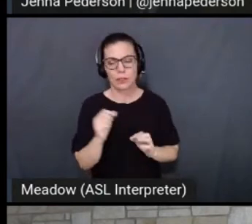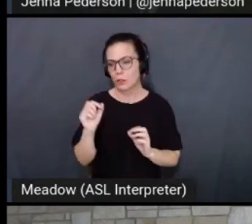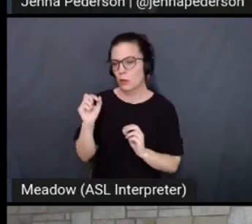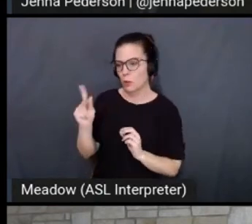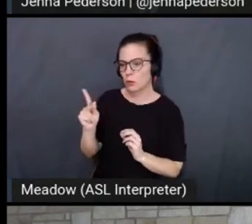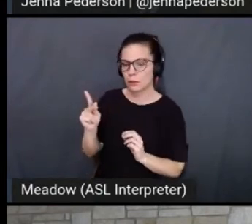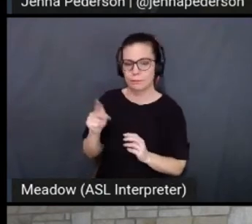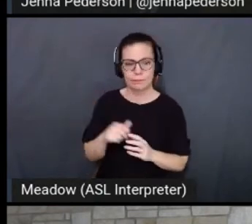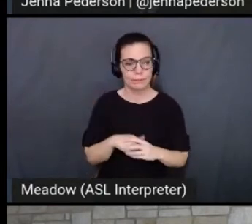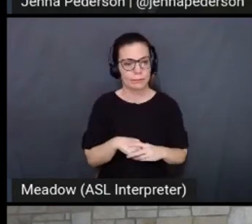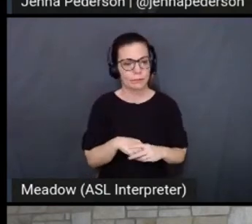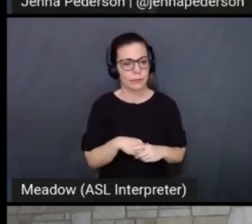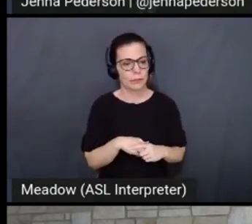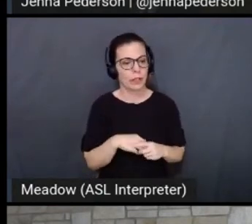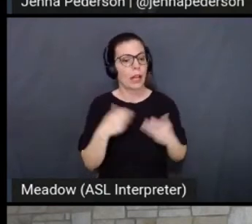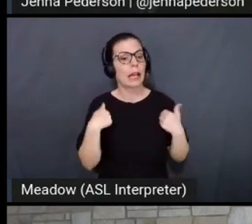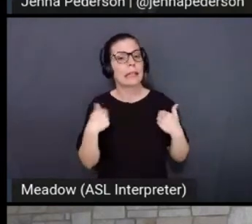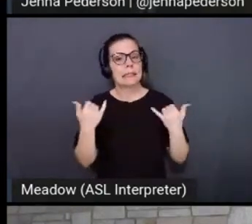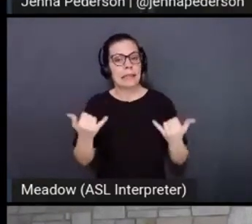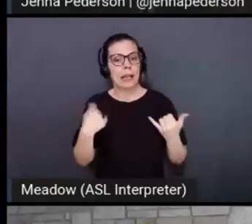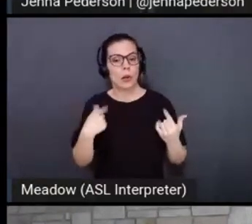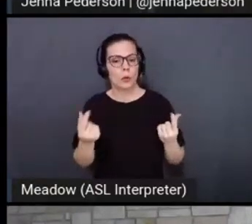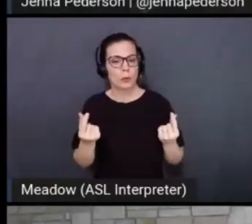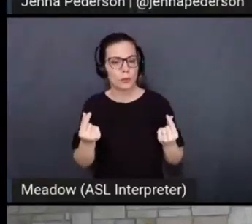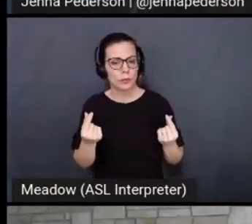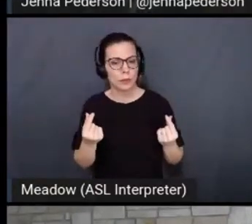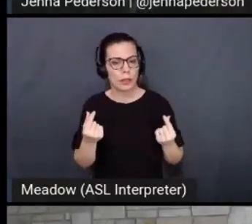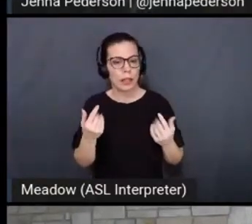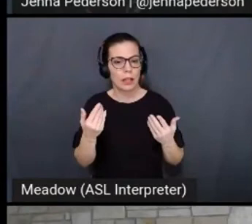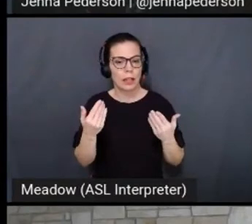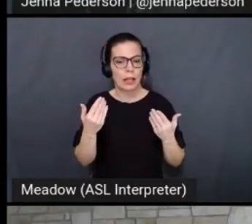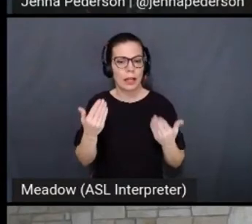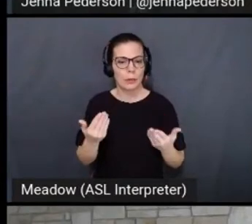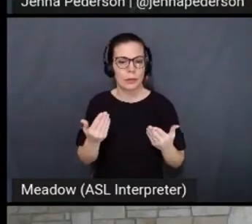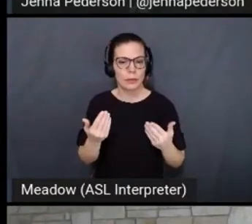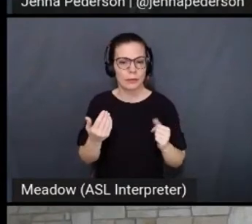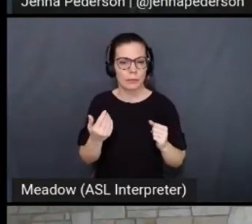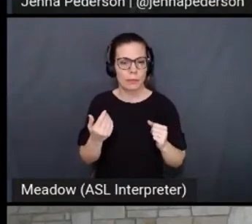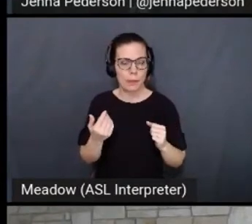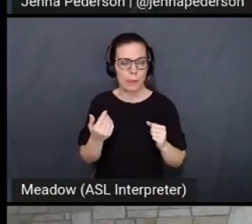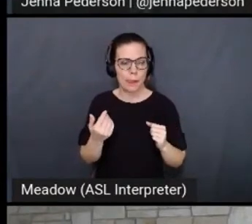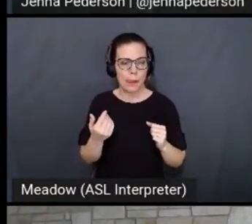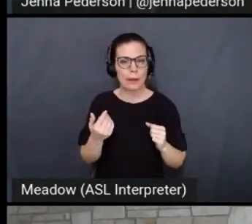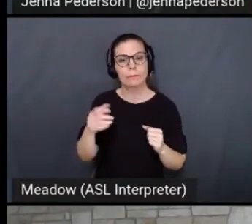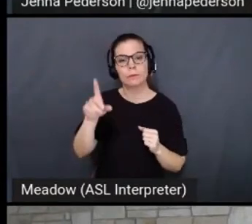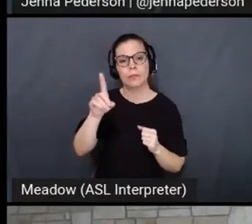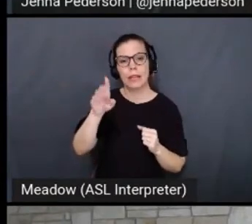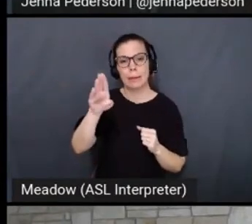And what am I gonna do here is I'm just gonna take a database that I created before.